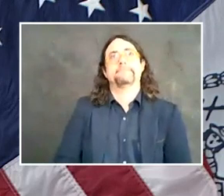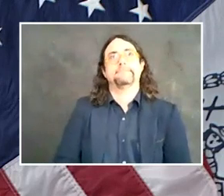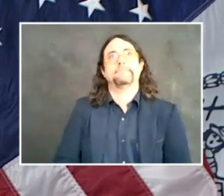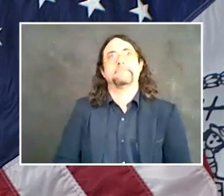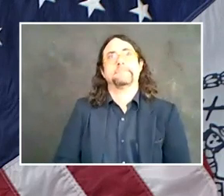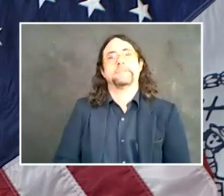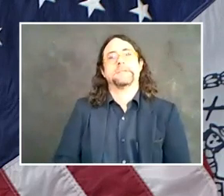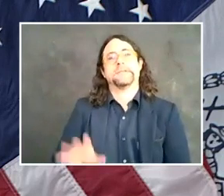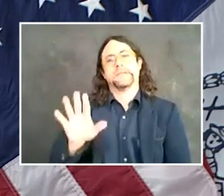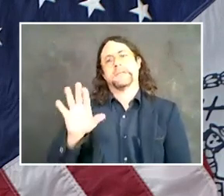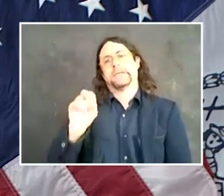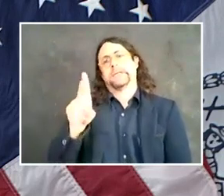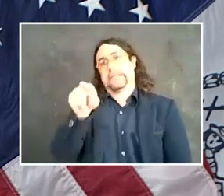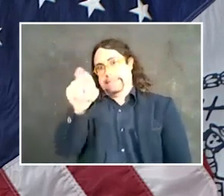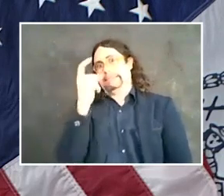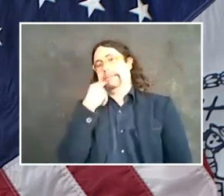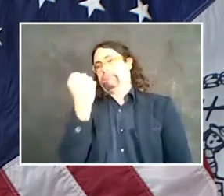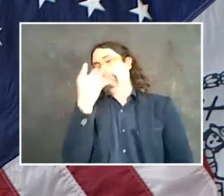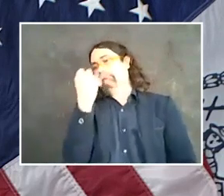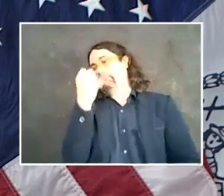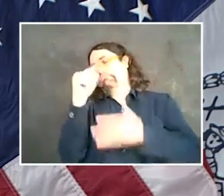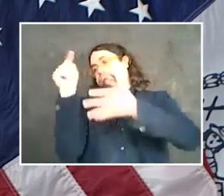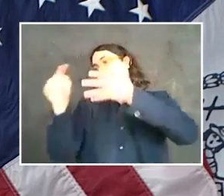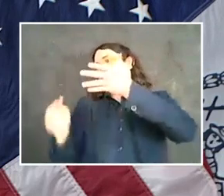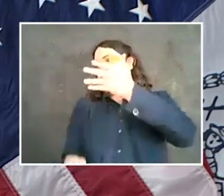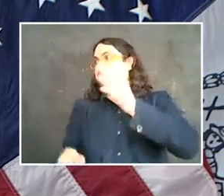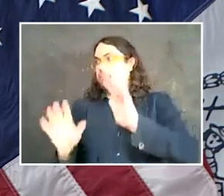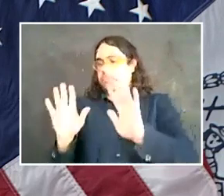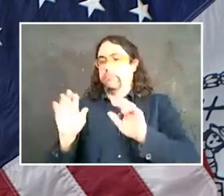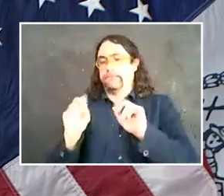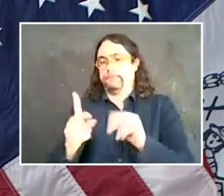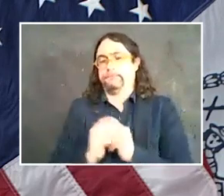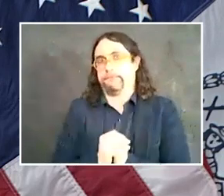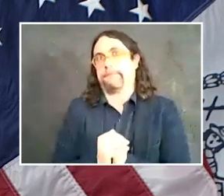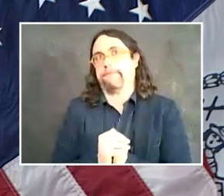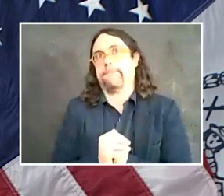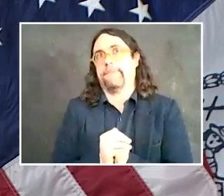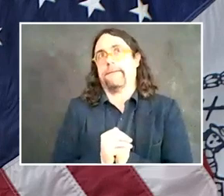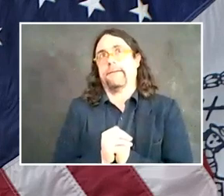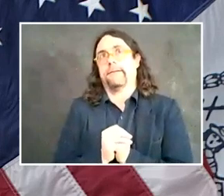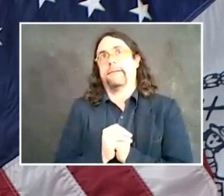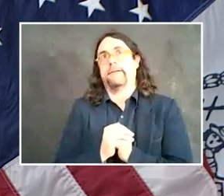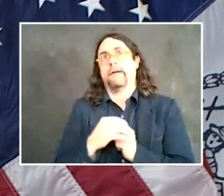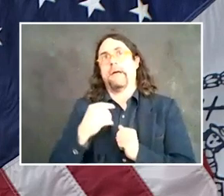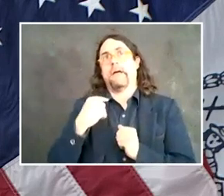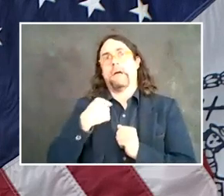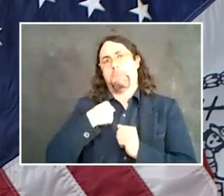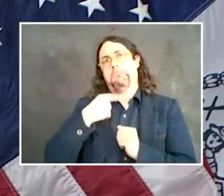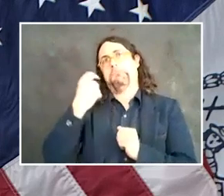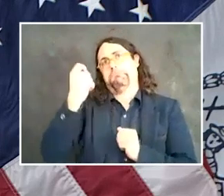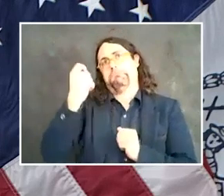COUPLE DIFFERENT THINGS. I THINK THE ISSUES YOU RAISED,